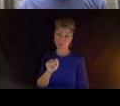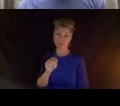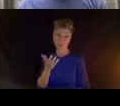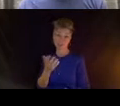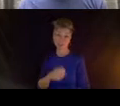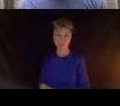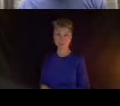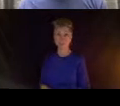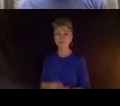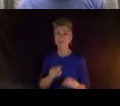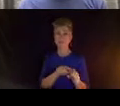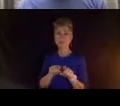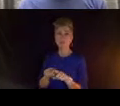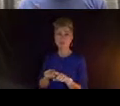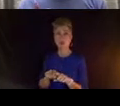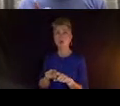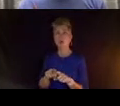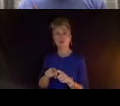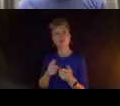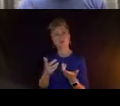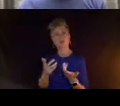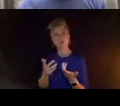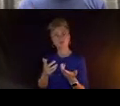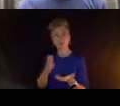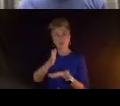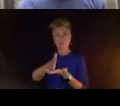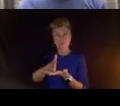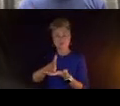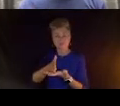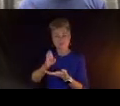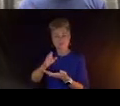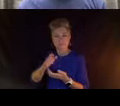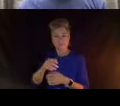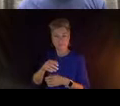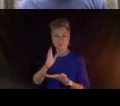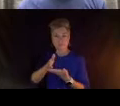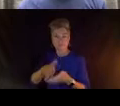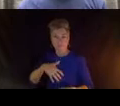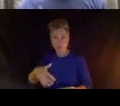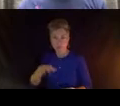Likewise is contraception. So we have methods that can stop bleeding, which is really valuable.